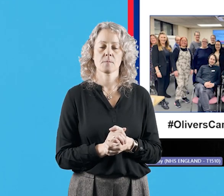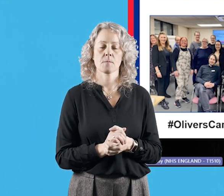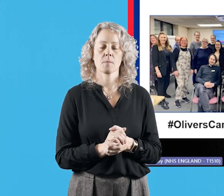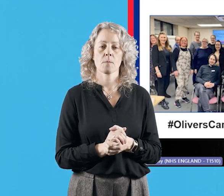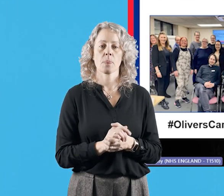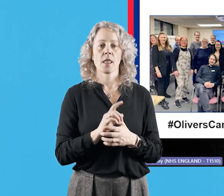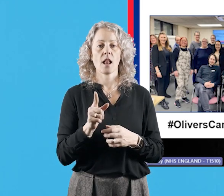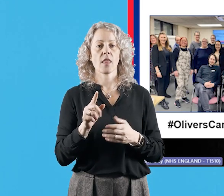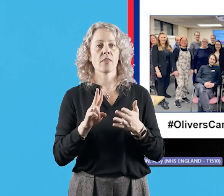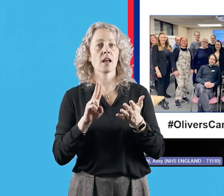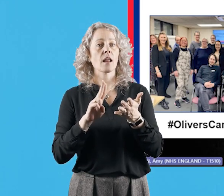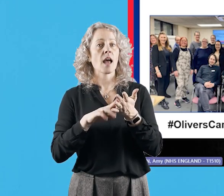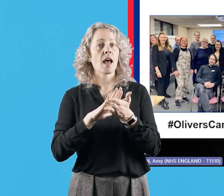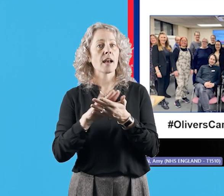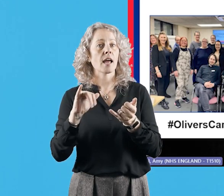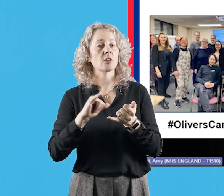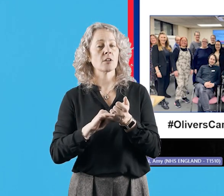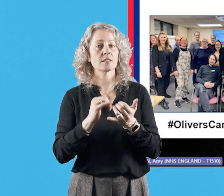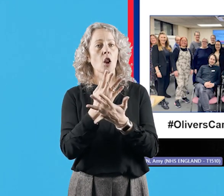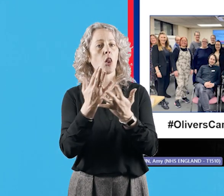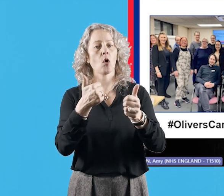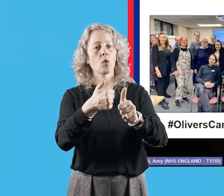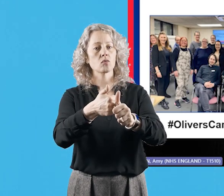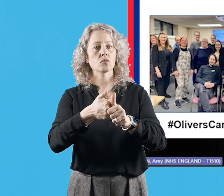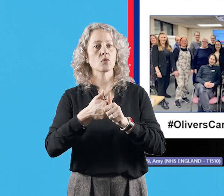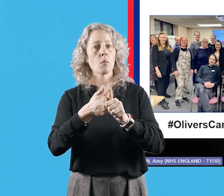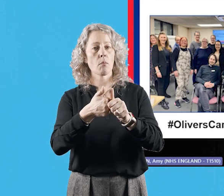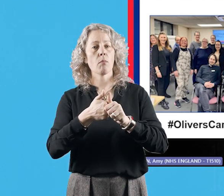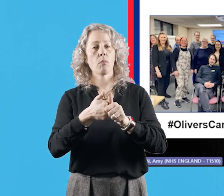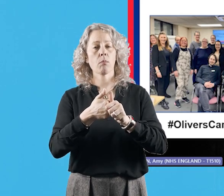And and then in terms of the NHS, we've got a lot of support